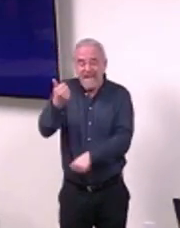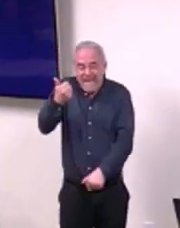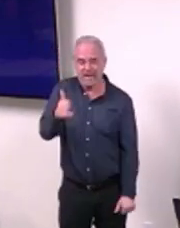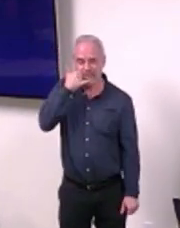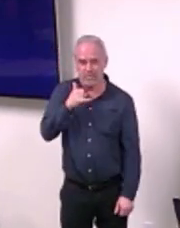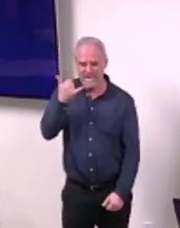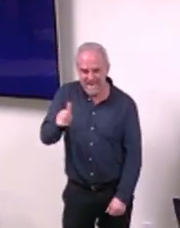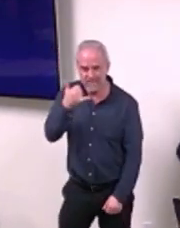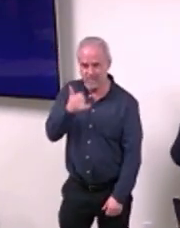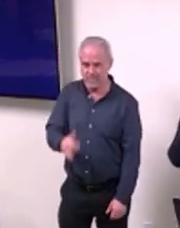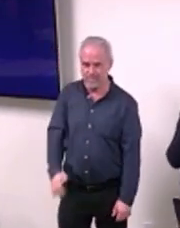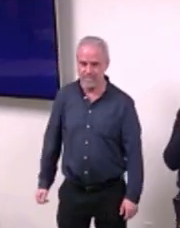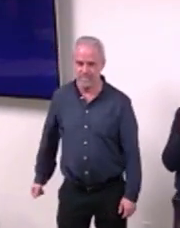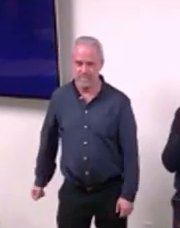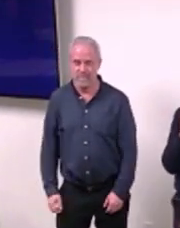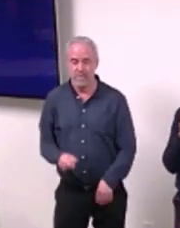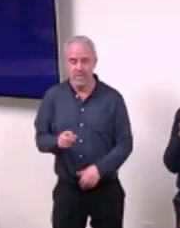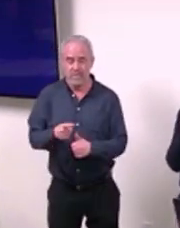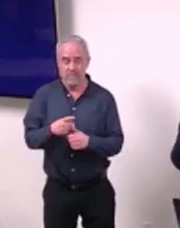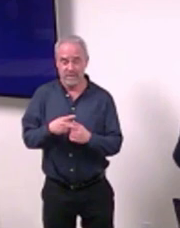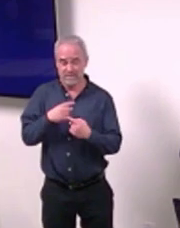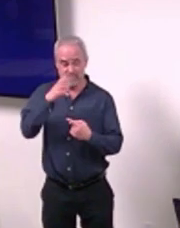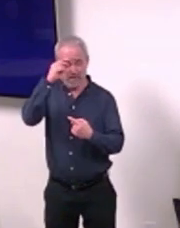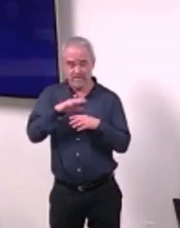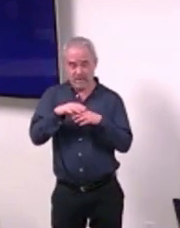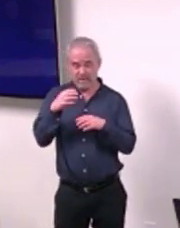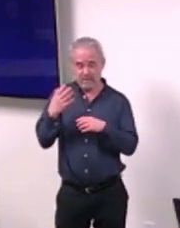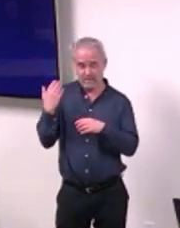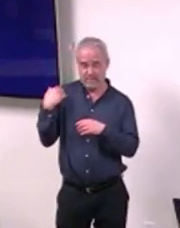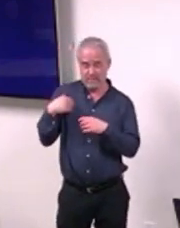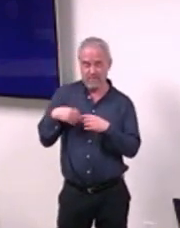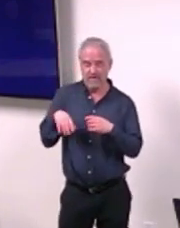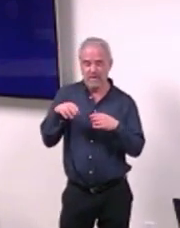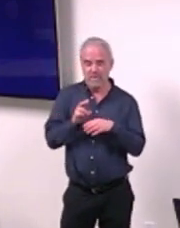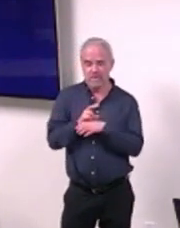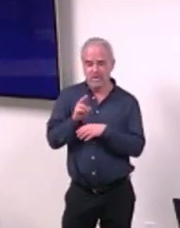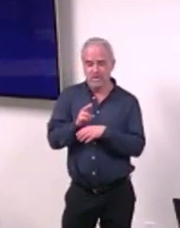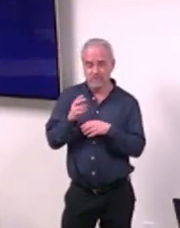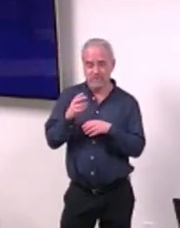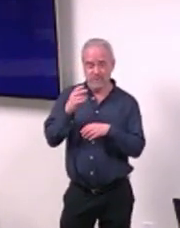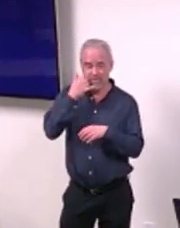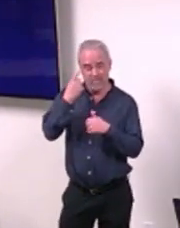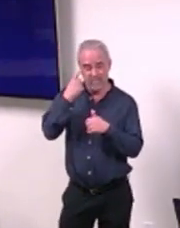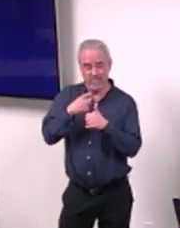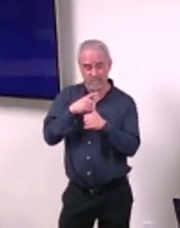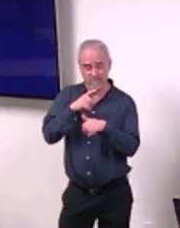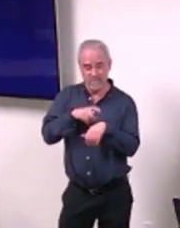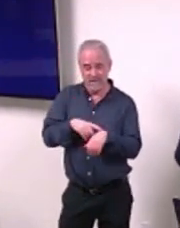The first time he used a videophone was December 13, 2018. He's been incarcerated 25 years.